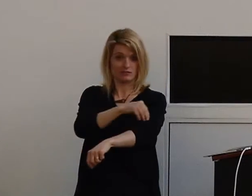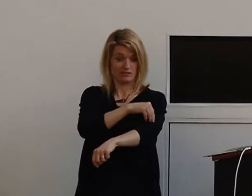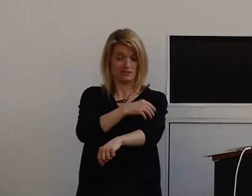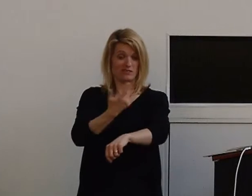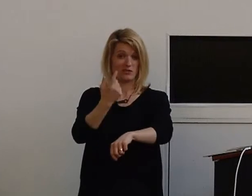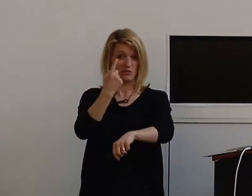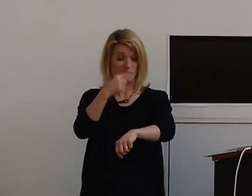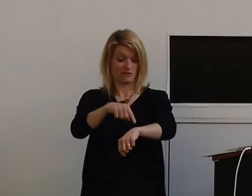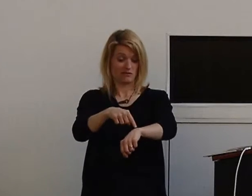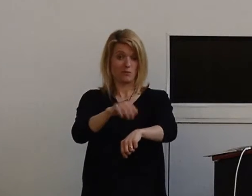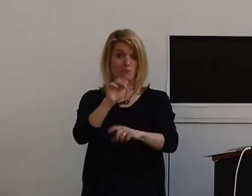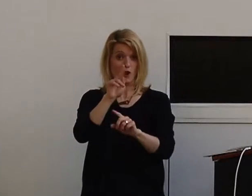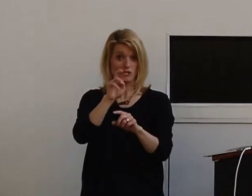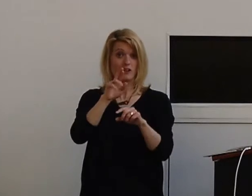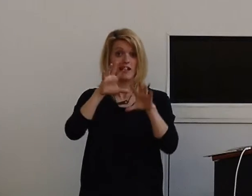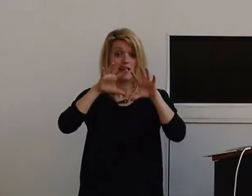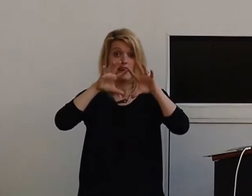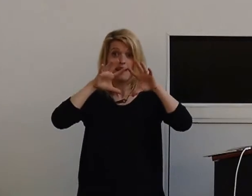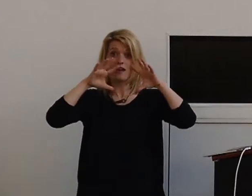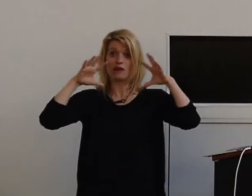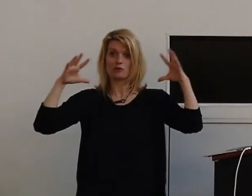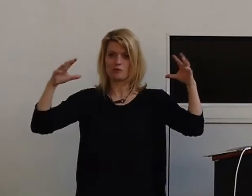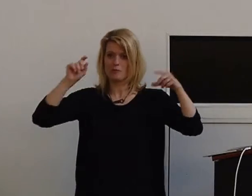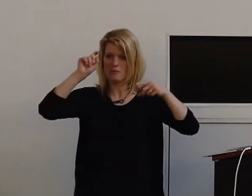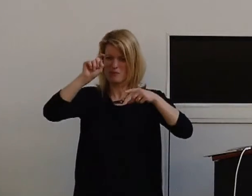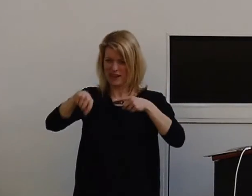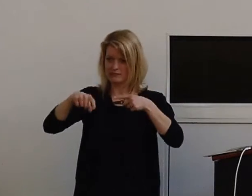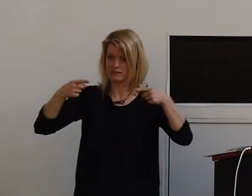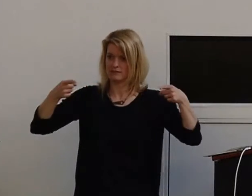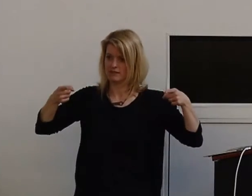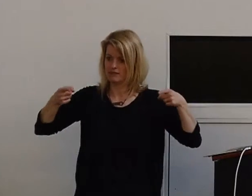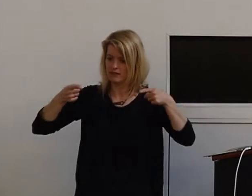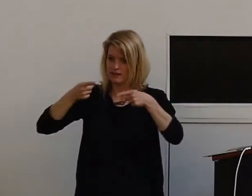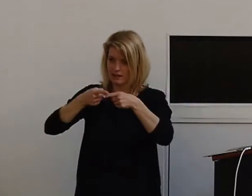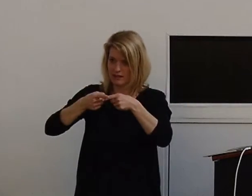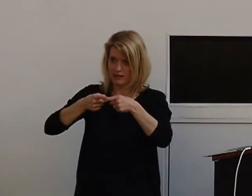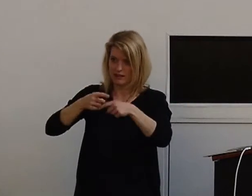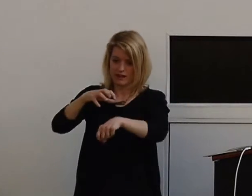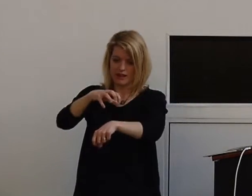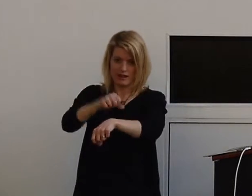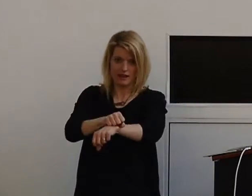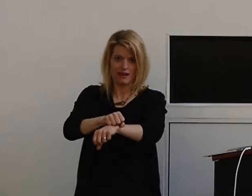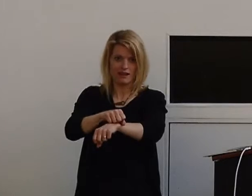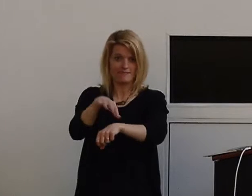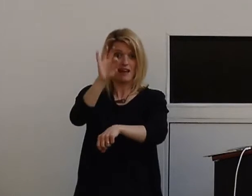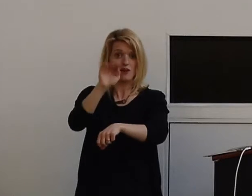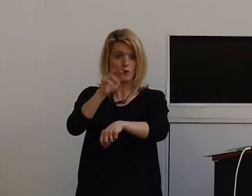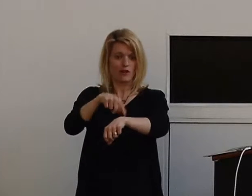We use dots or markers along limbs and joints. The motion capture cameras intersect on a marker